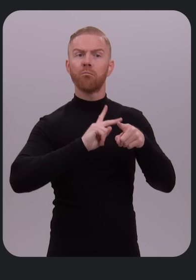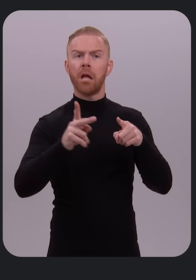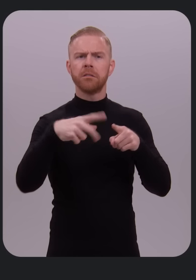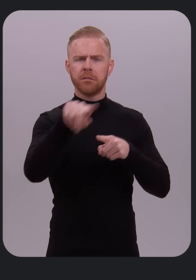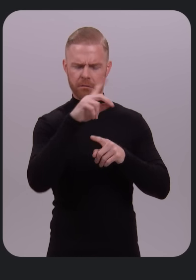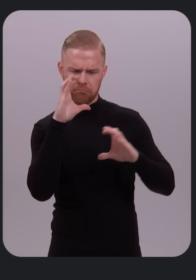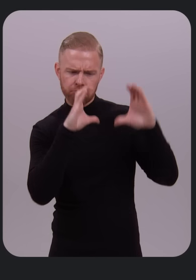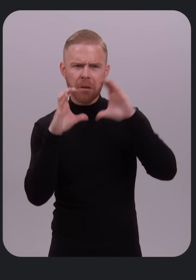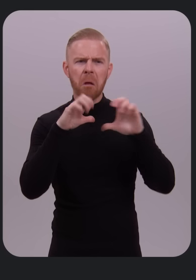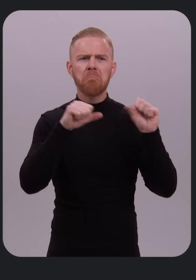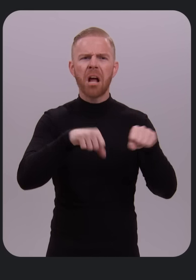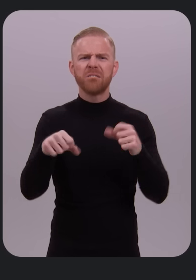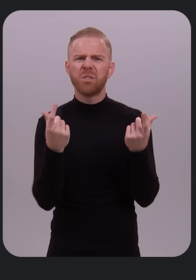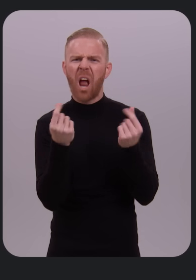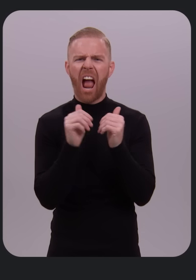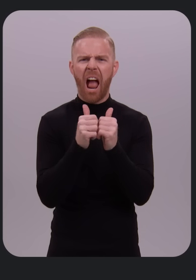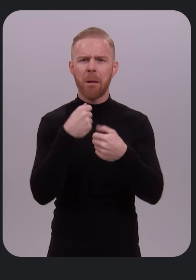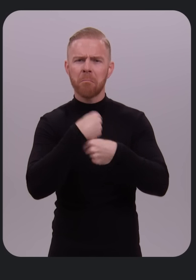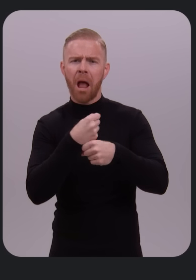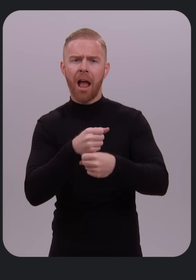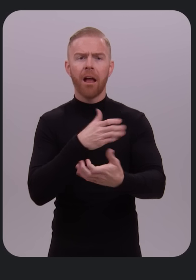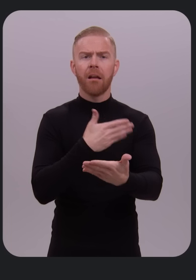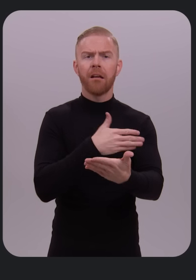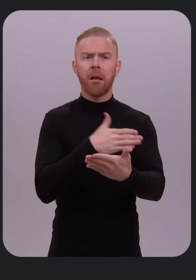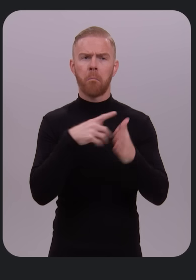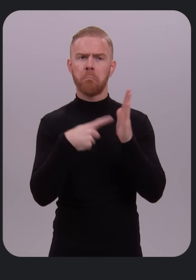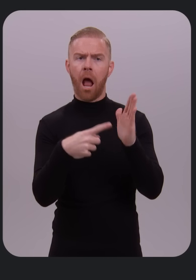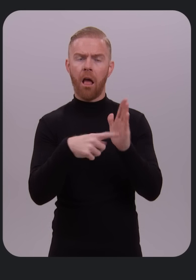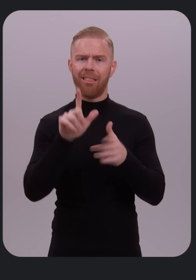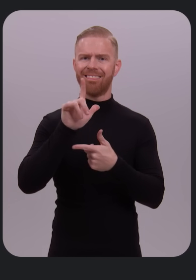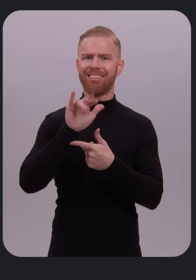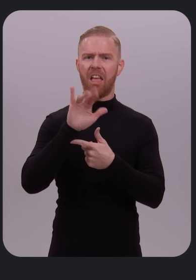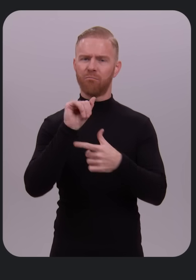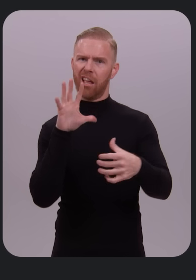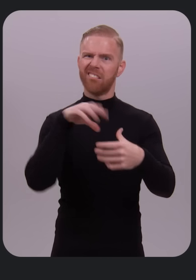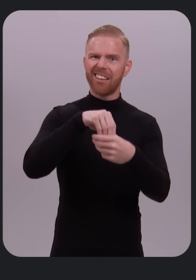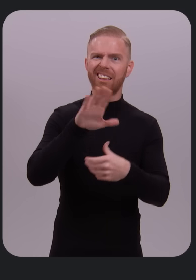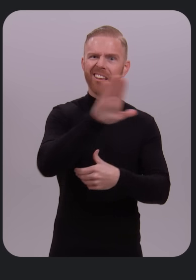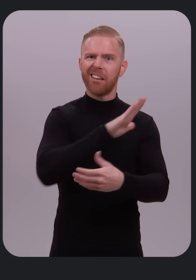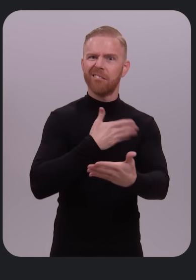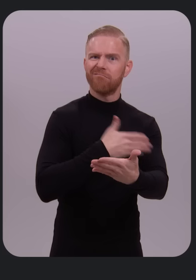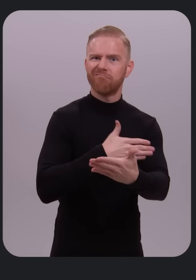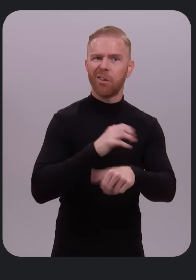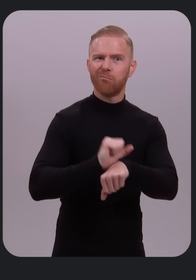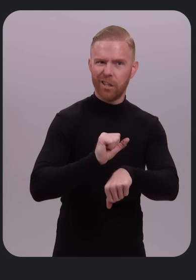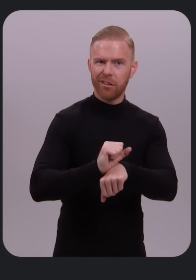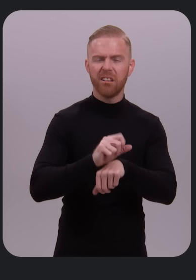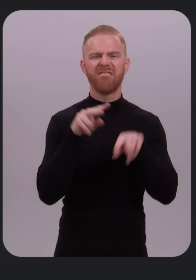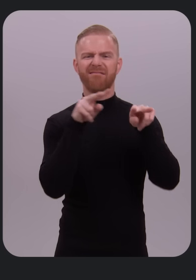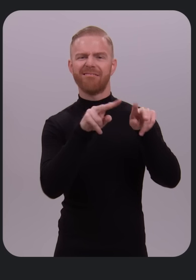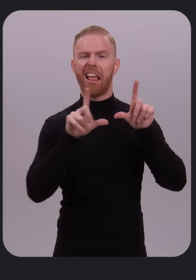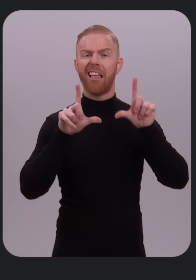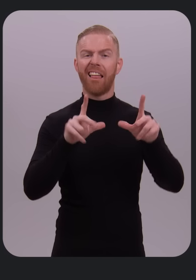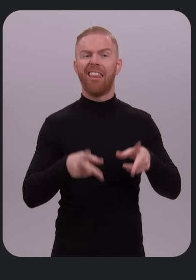the possibilities of our generative music model, Lyria, in their work. Let's watch a clip, starring the legendary Grammy